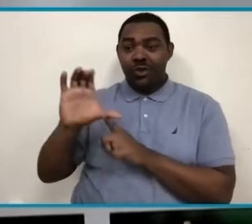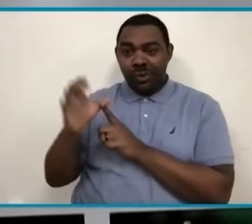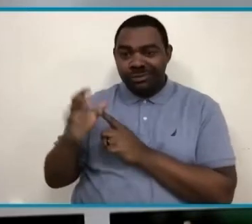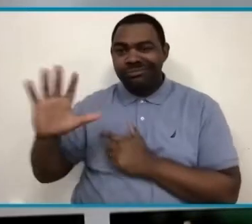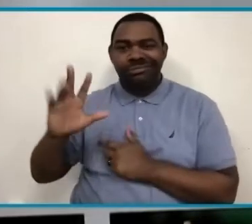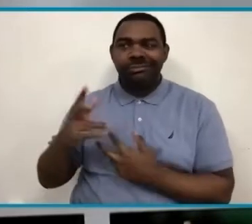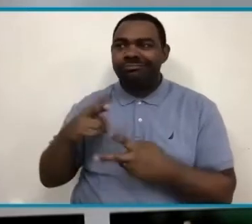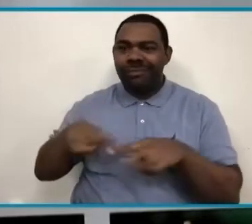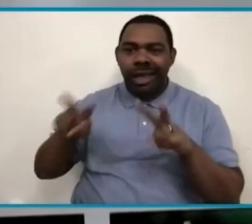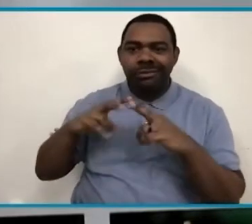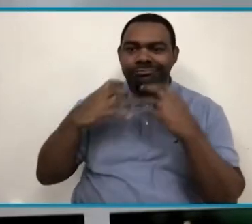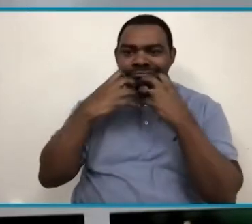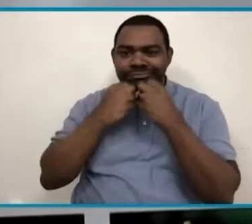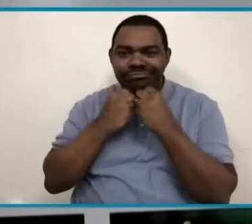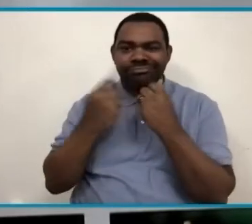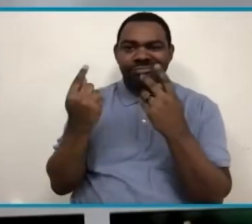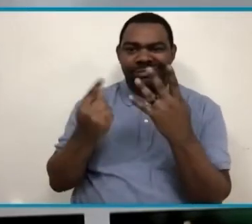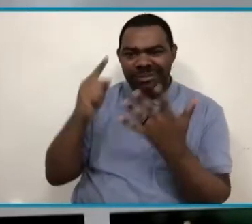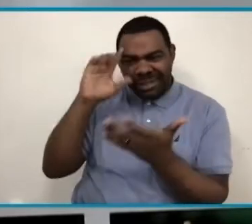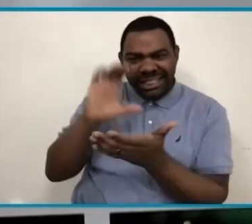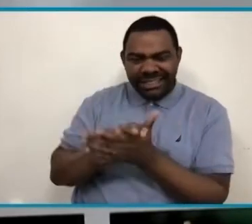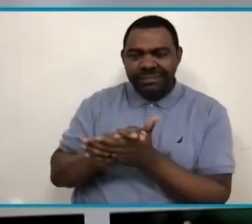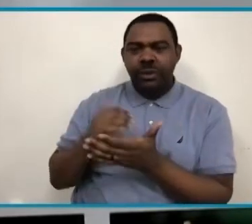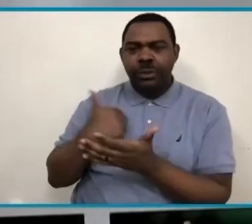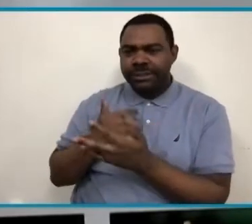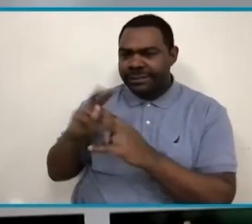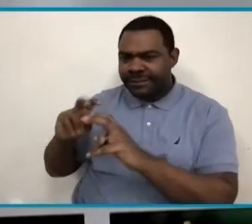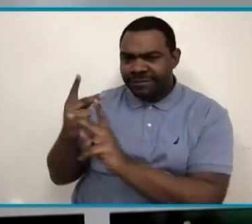the Creative Forces’ music therapists working at these sites.